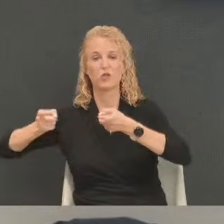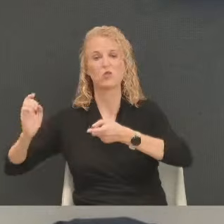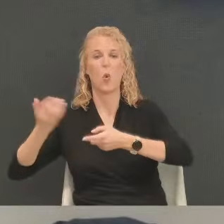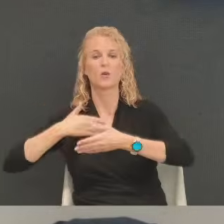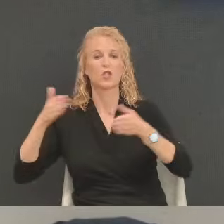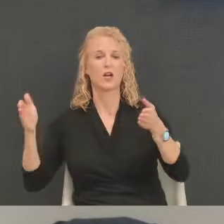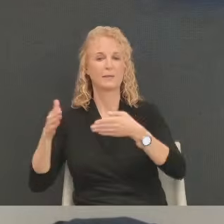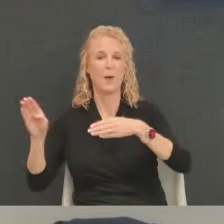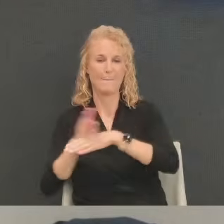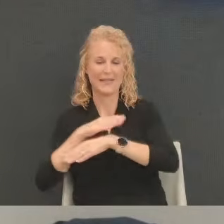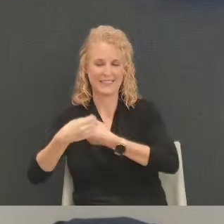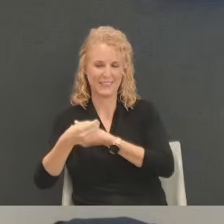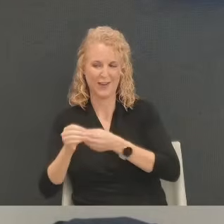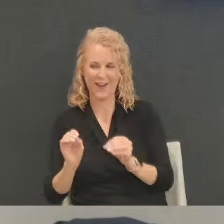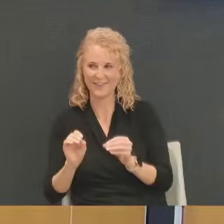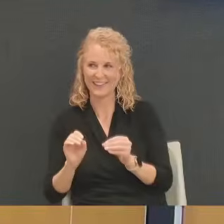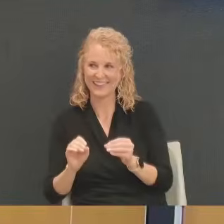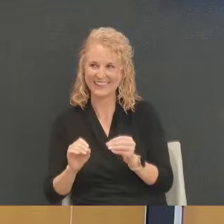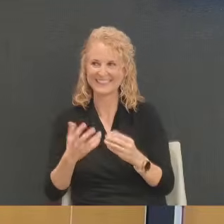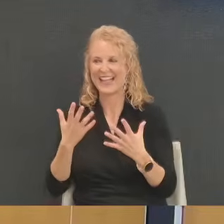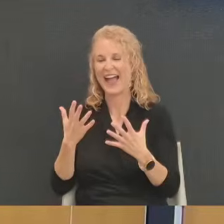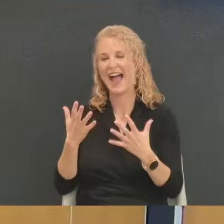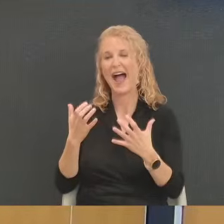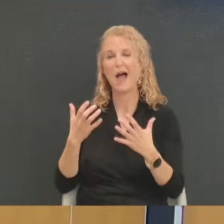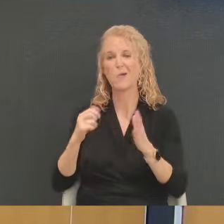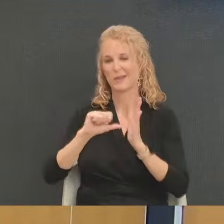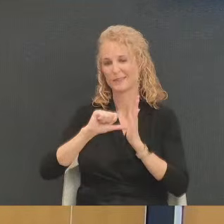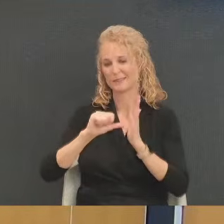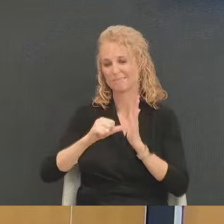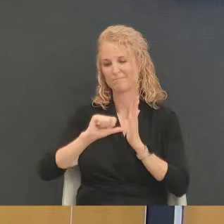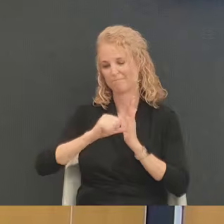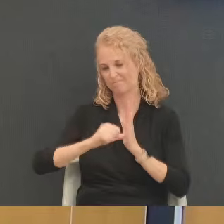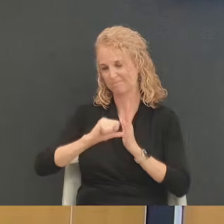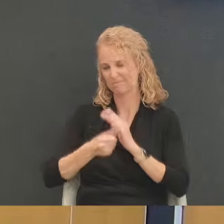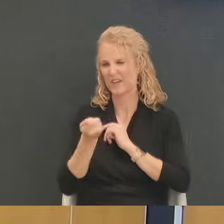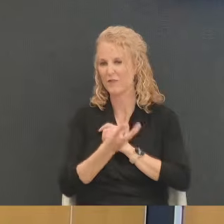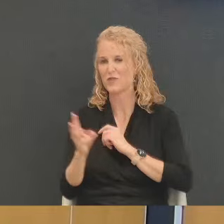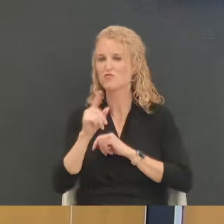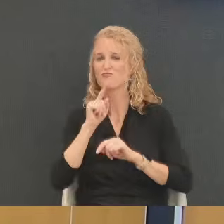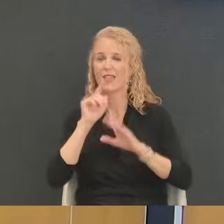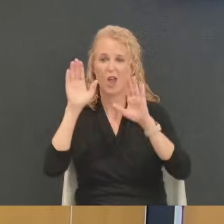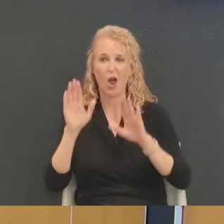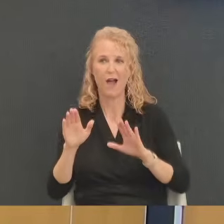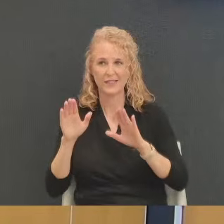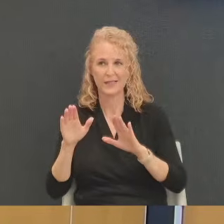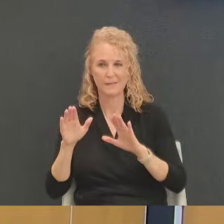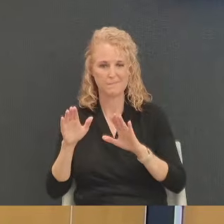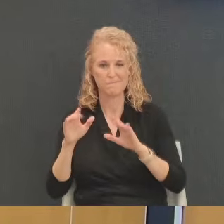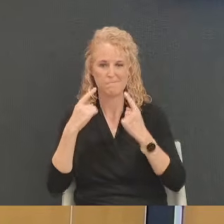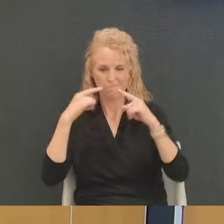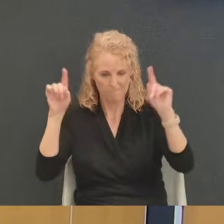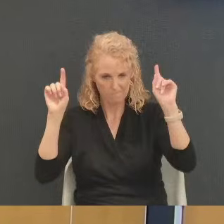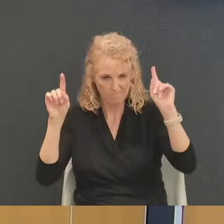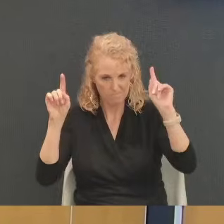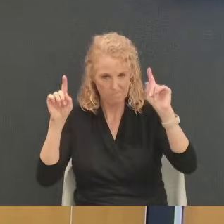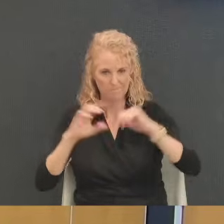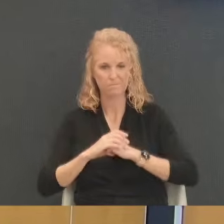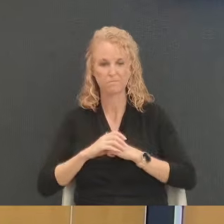Small Business. Wanted to give some highlights I think is very important. Um, the Board, our